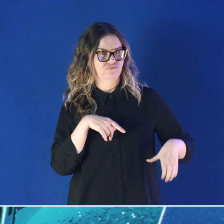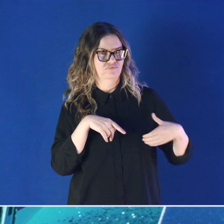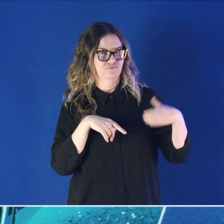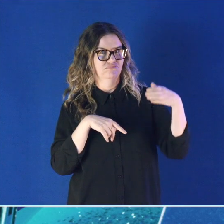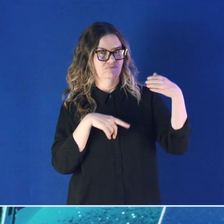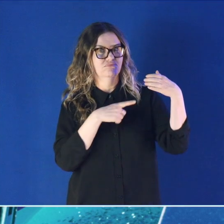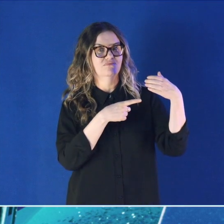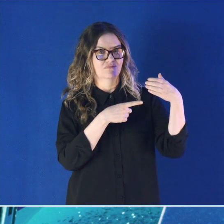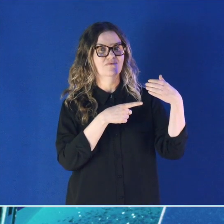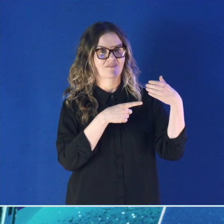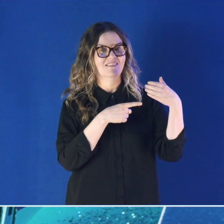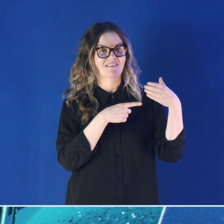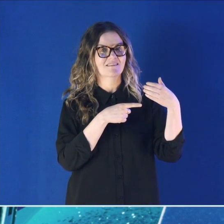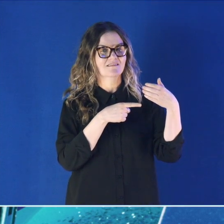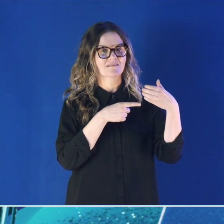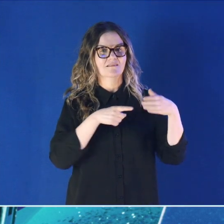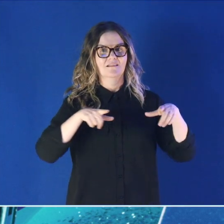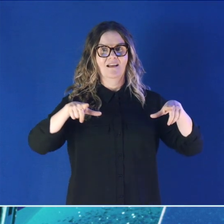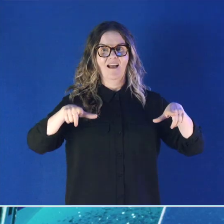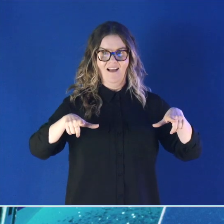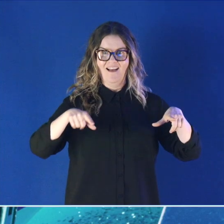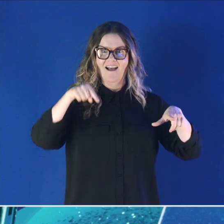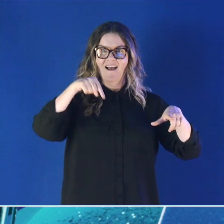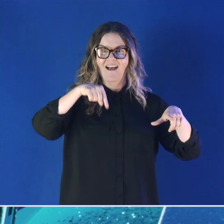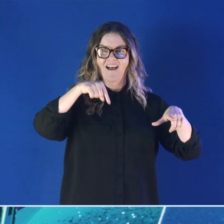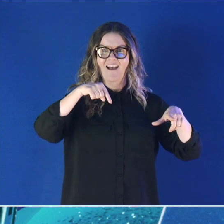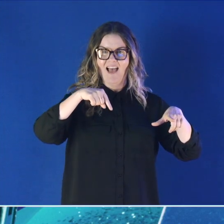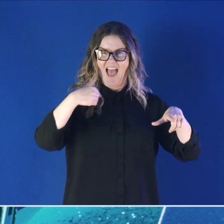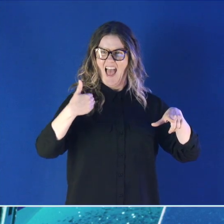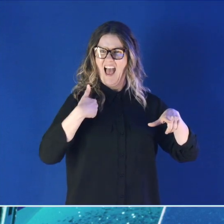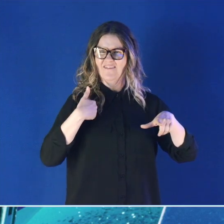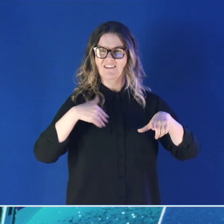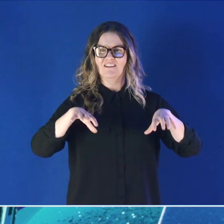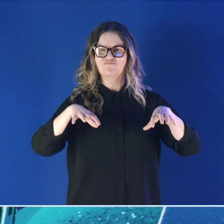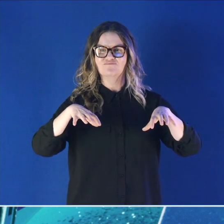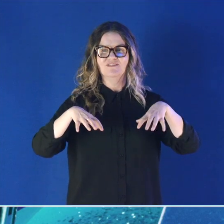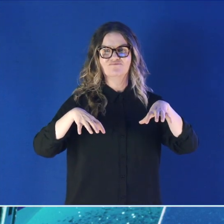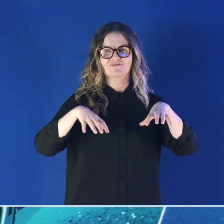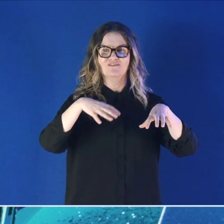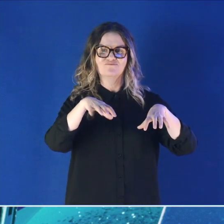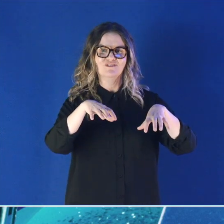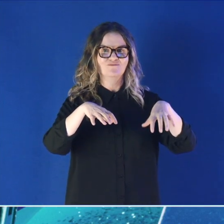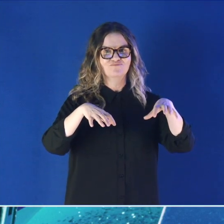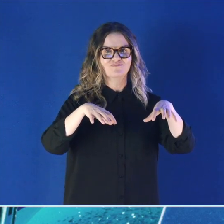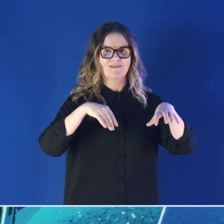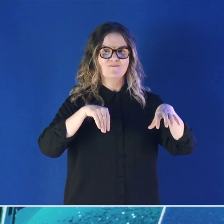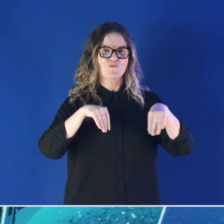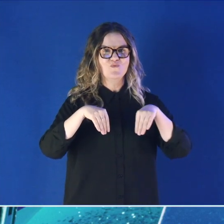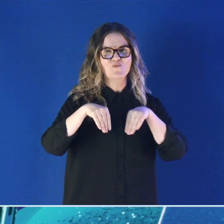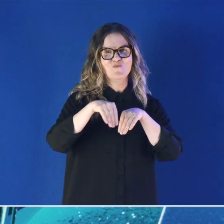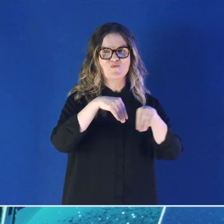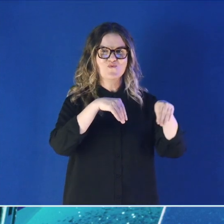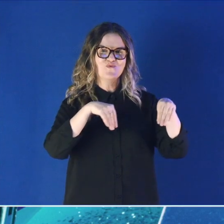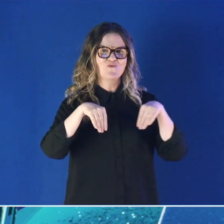and you can imagine feeling your favorite player moving across the pitch, all in real time. Amazing. It is amazing.